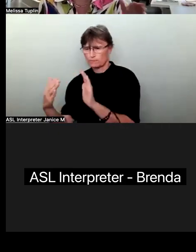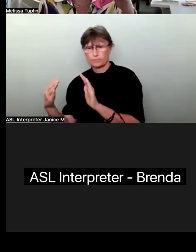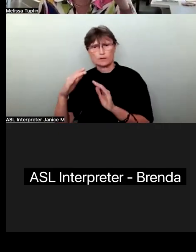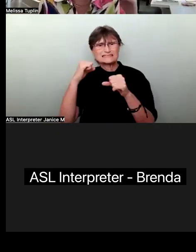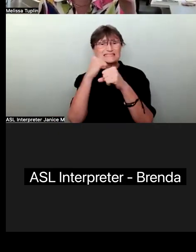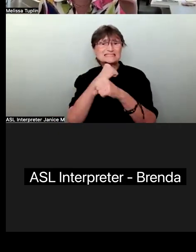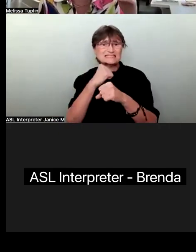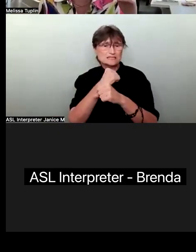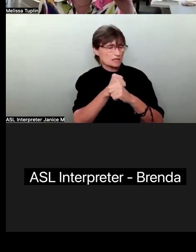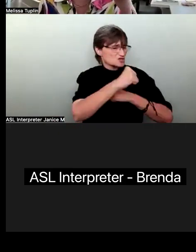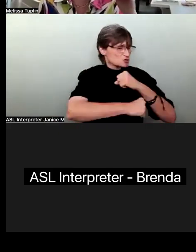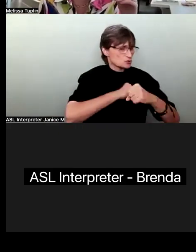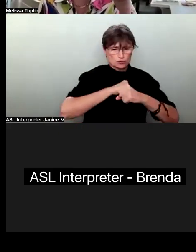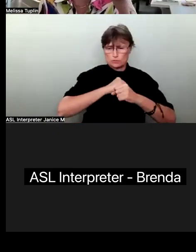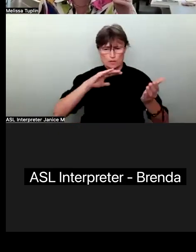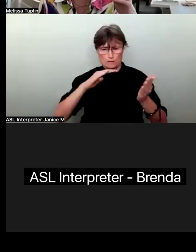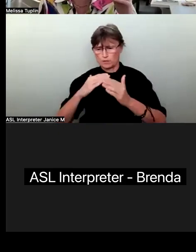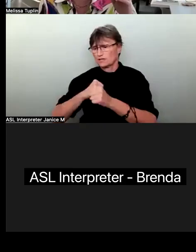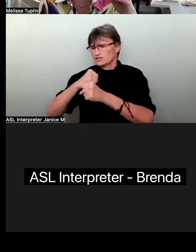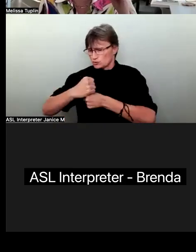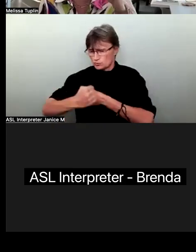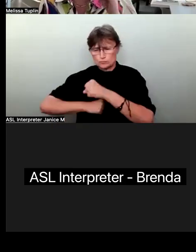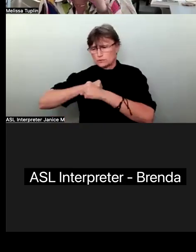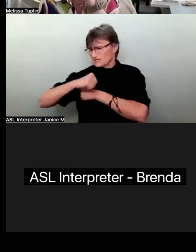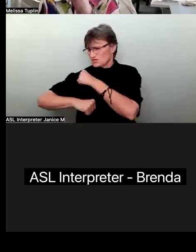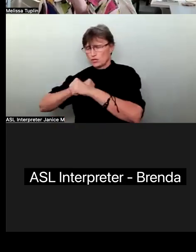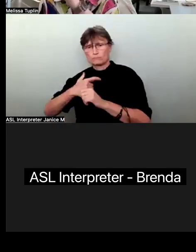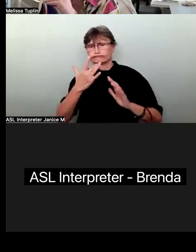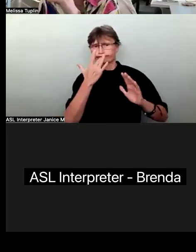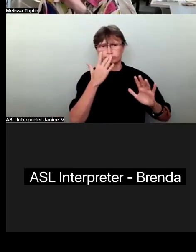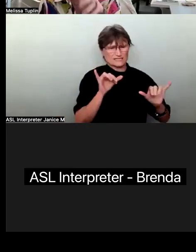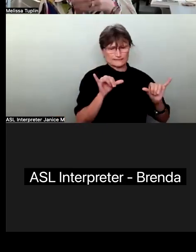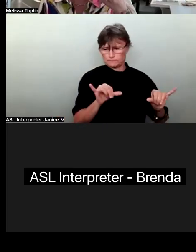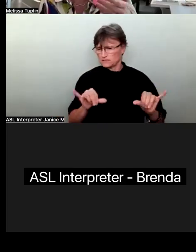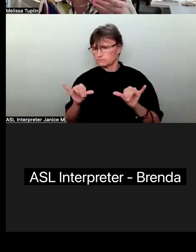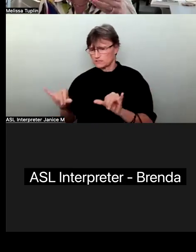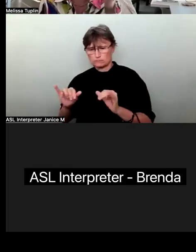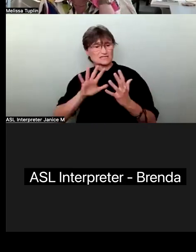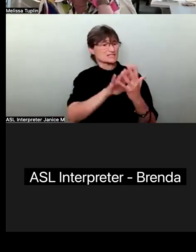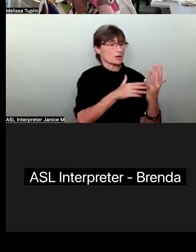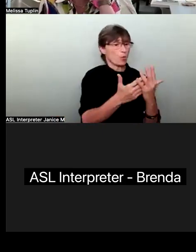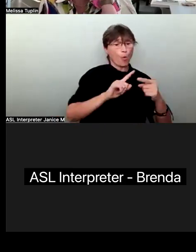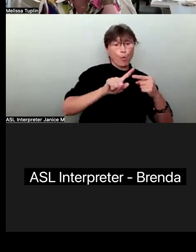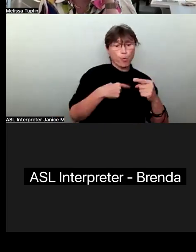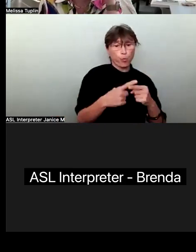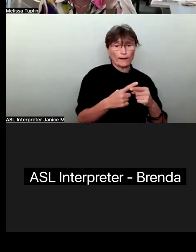receive the information on the same schedule of completed fiscal years in each report.